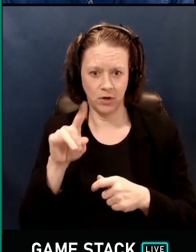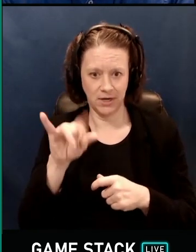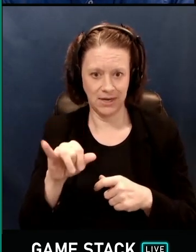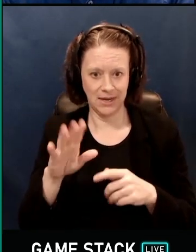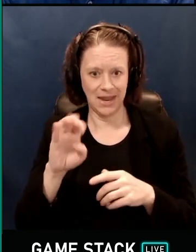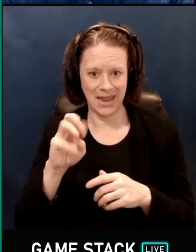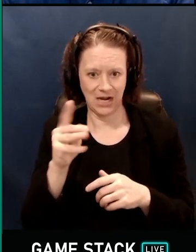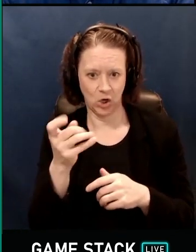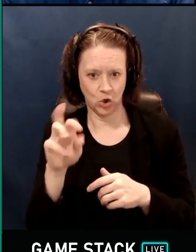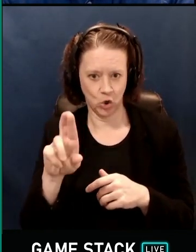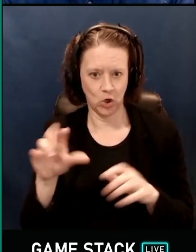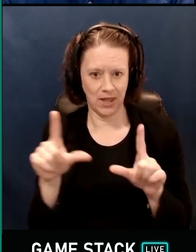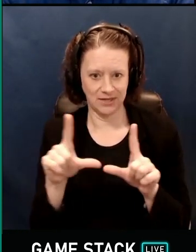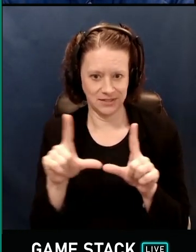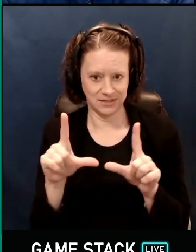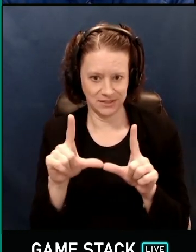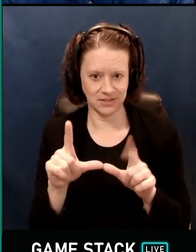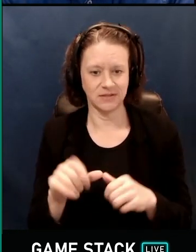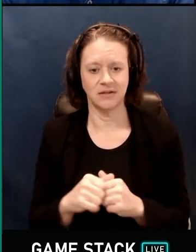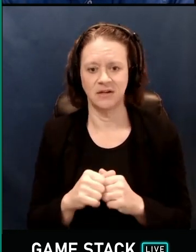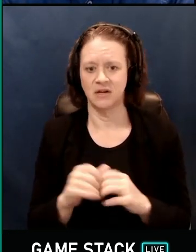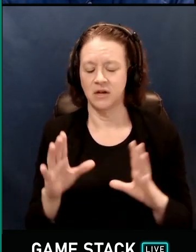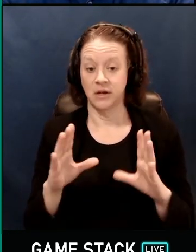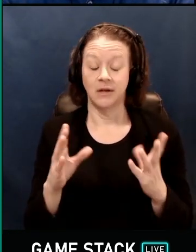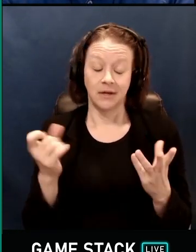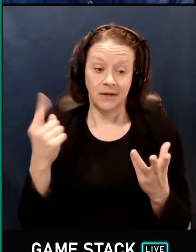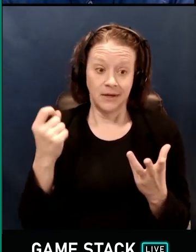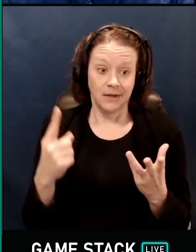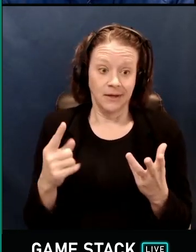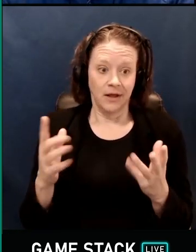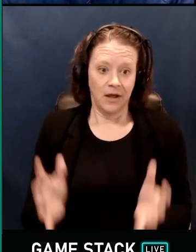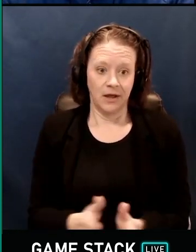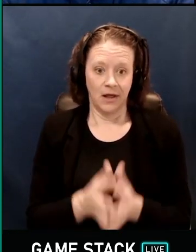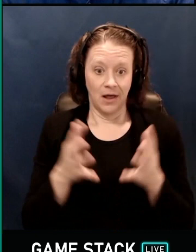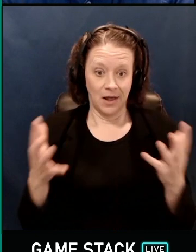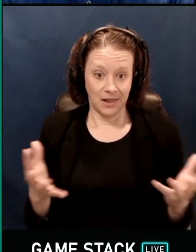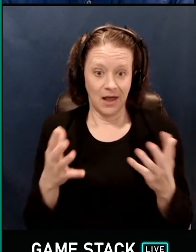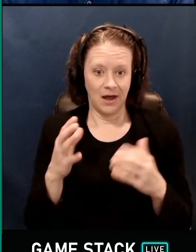Non small number of licenses use for build servers.